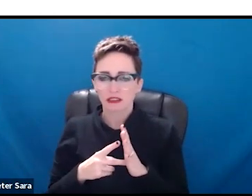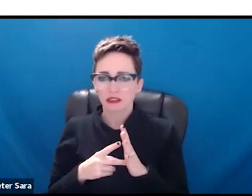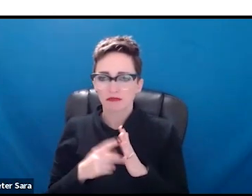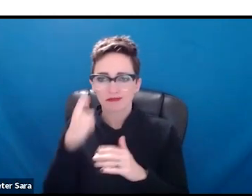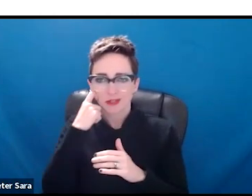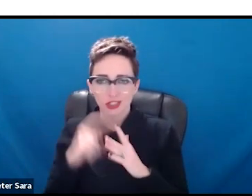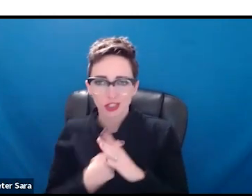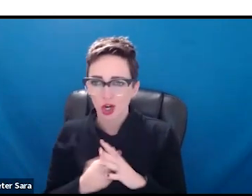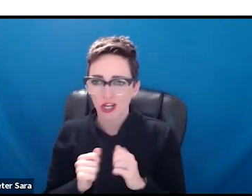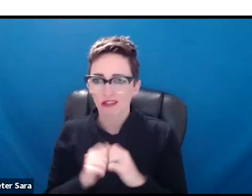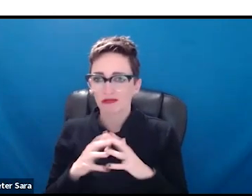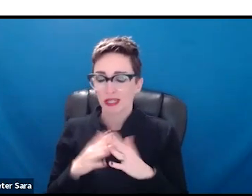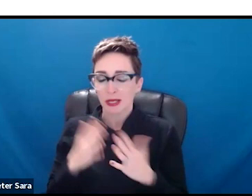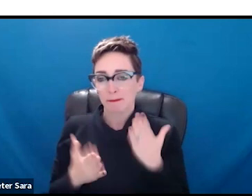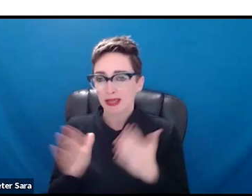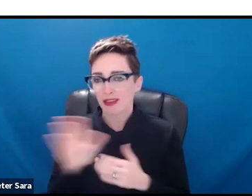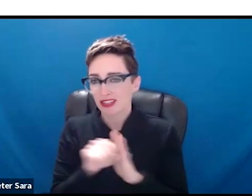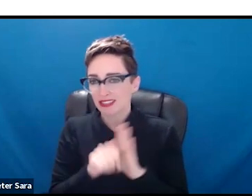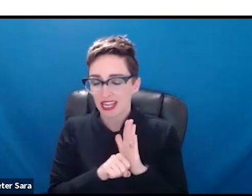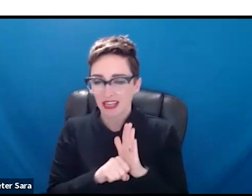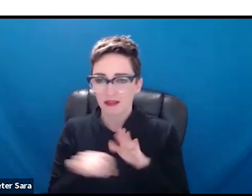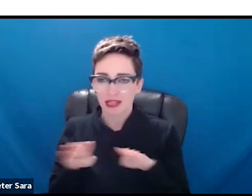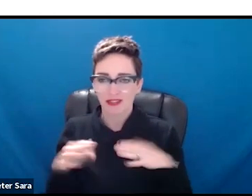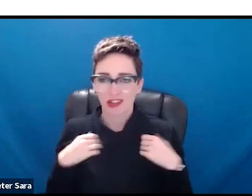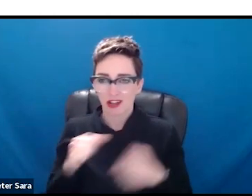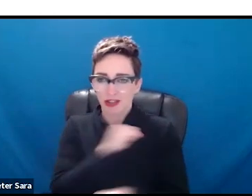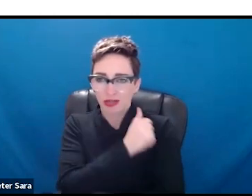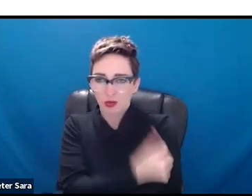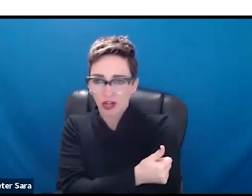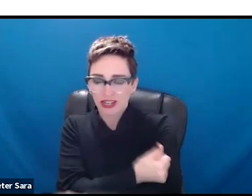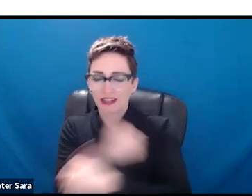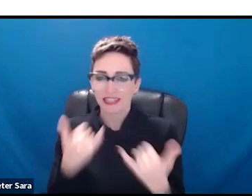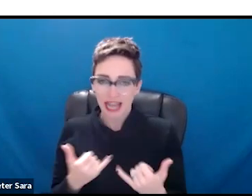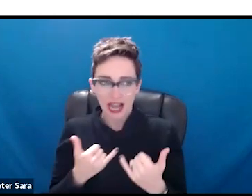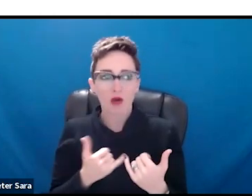So maybe the state behavioral health authority is just really getting to know their contact centers.